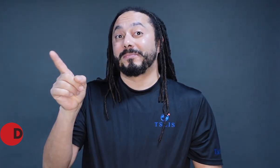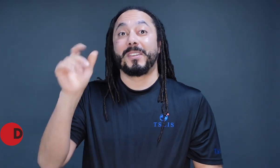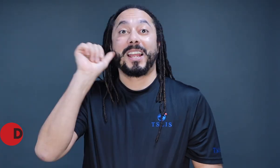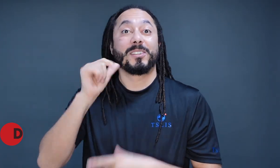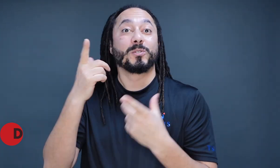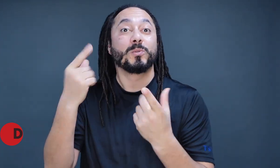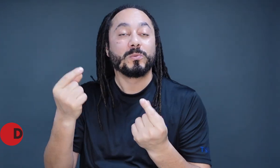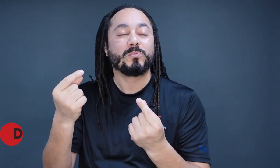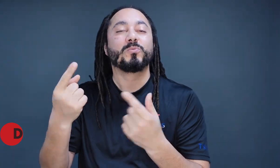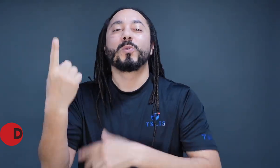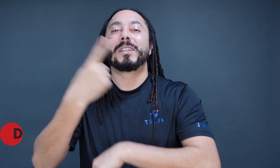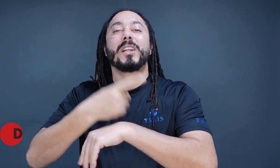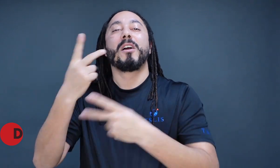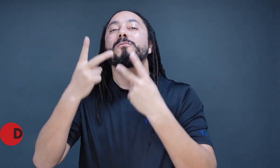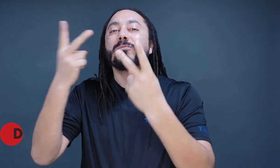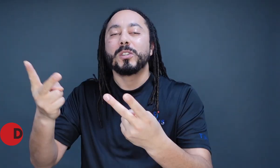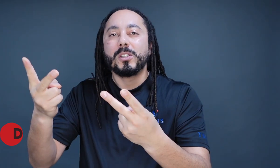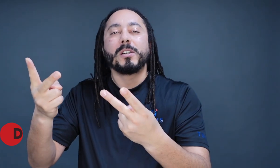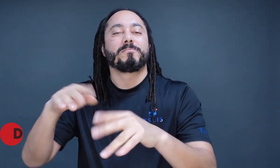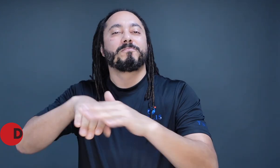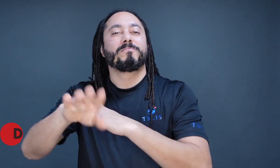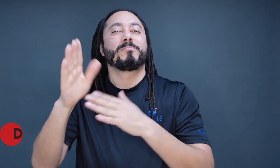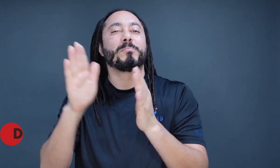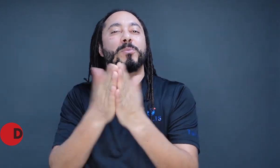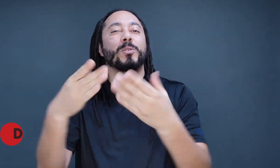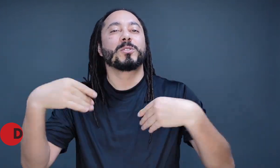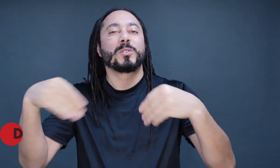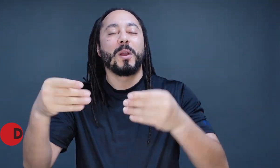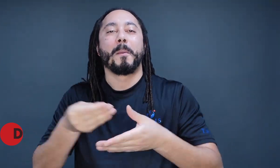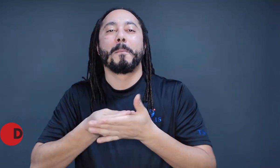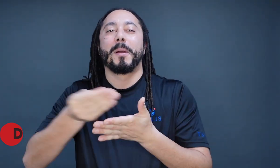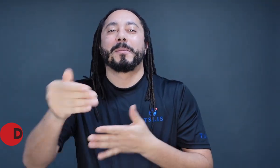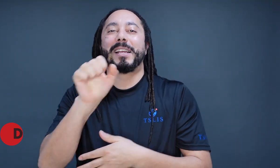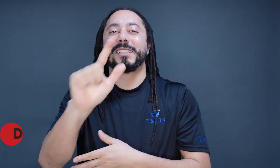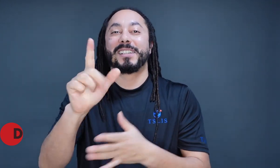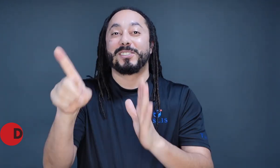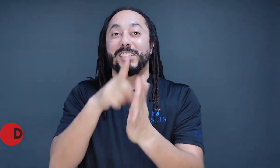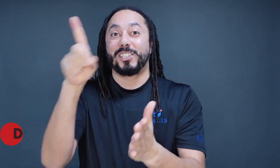and bought me an ASL dictionary. I took it home and studied it on my own.